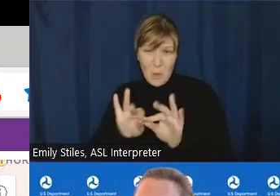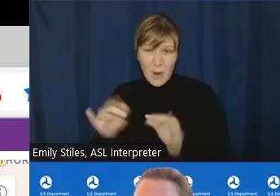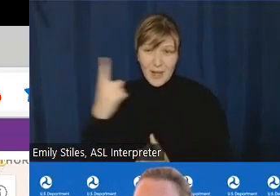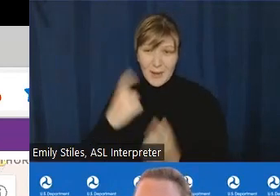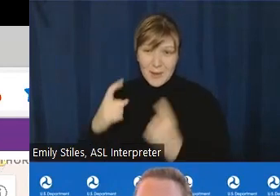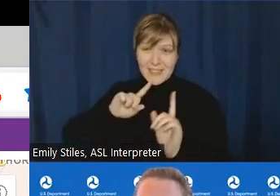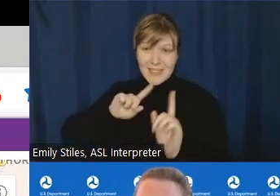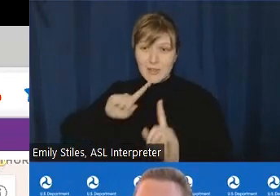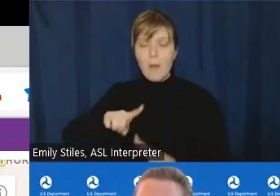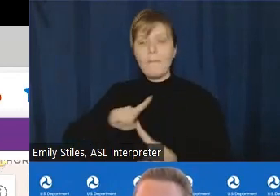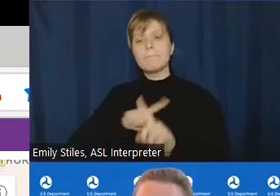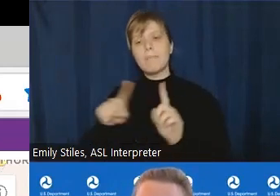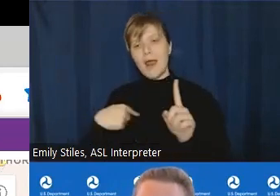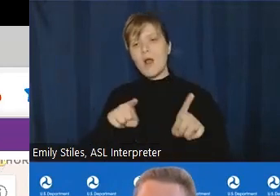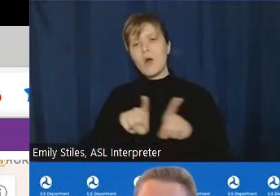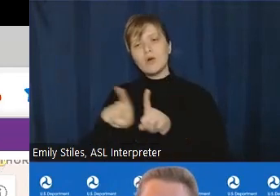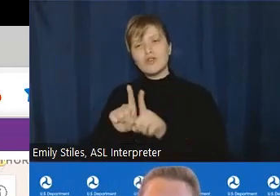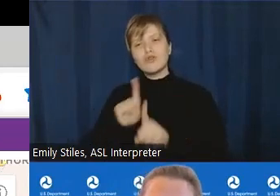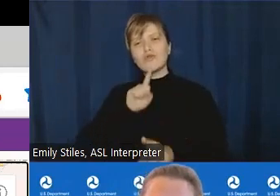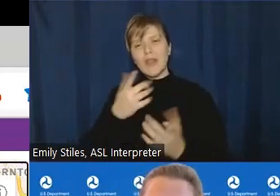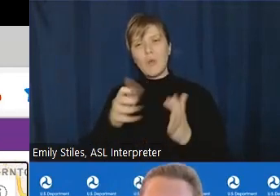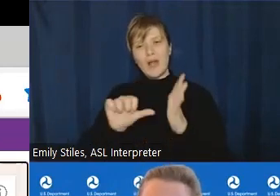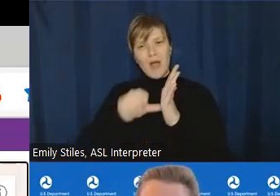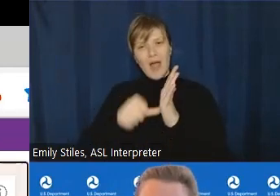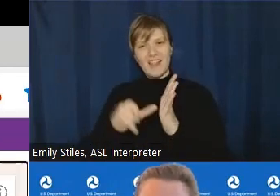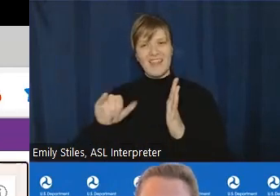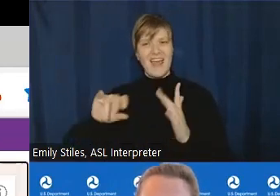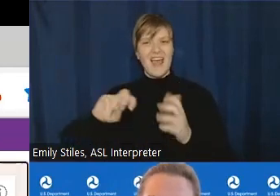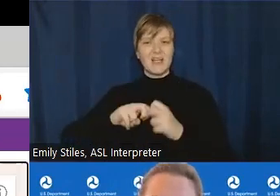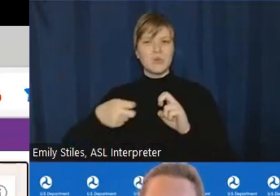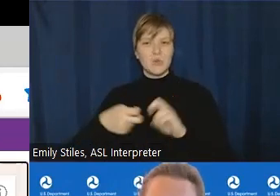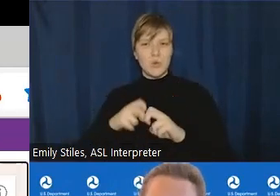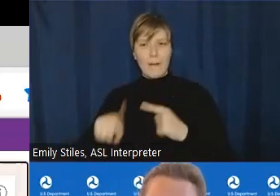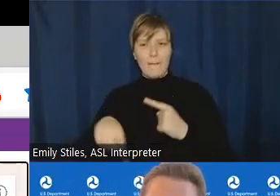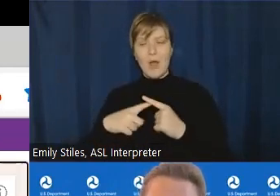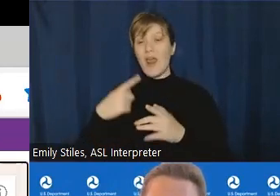but I also really wanted to highlight that issue about half fare. If you didn’t know about it,